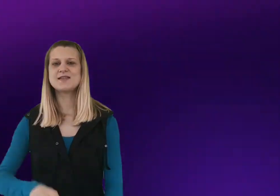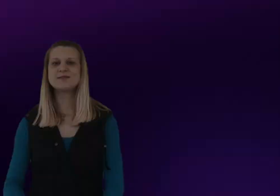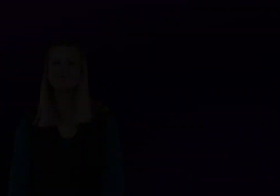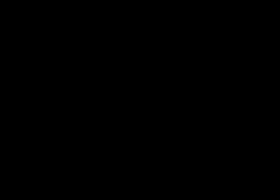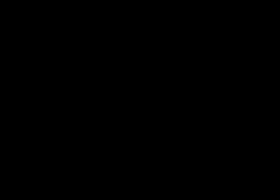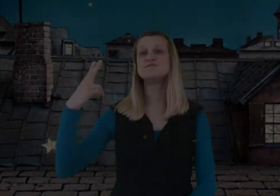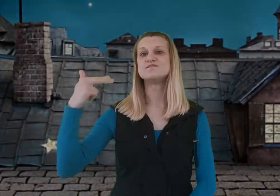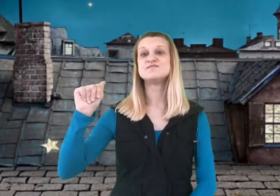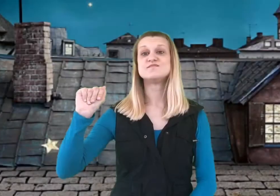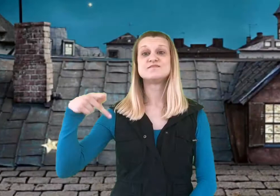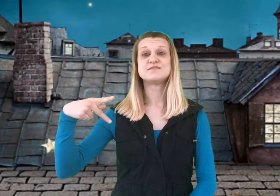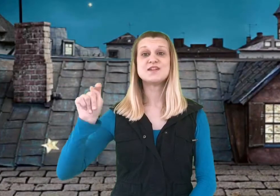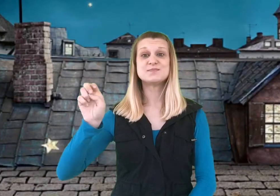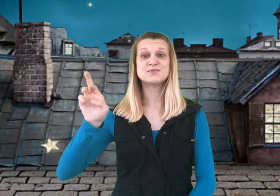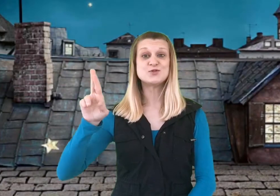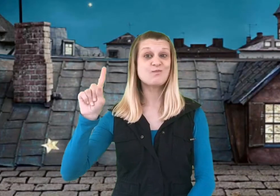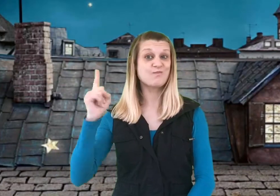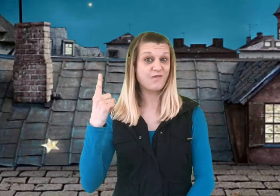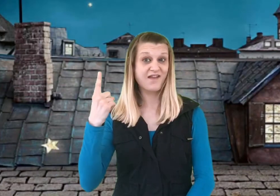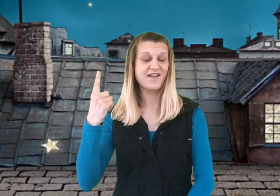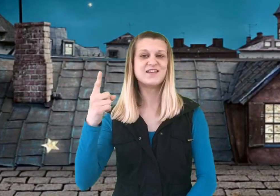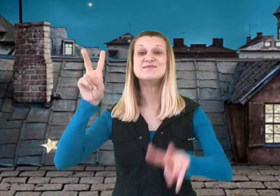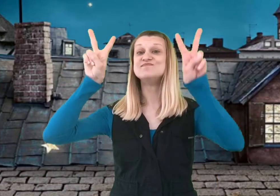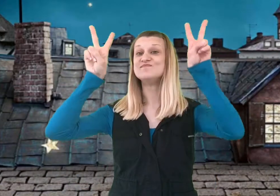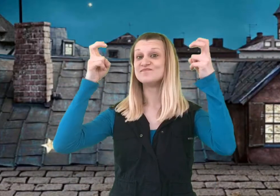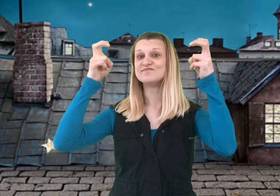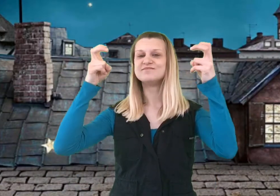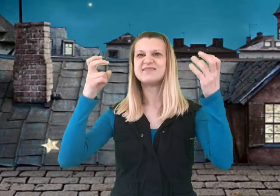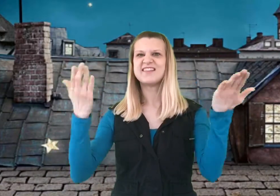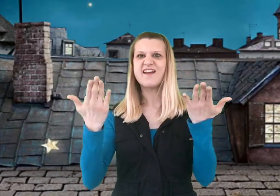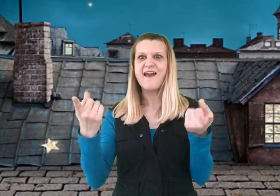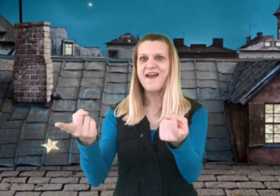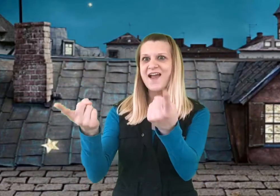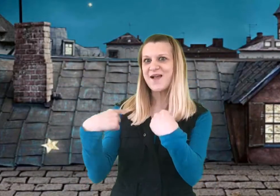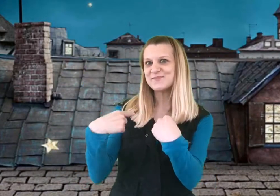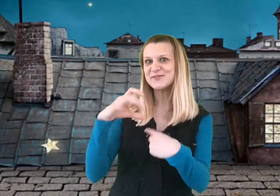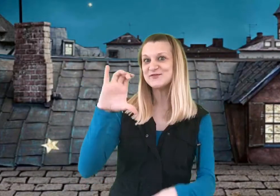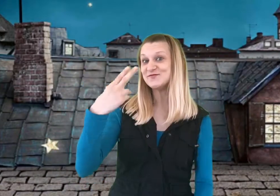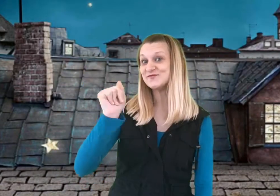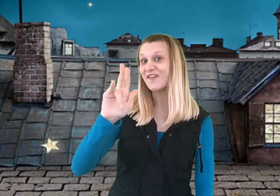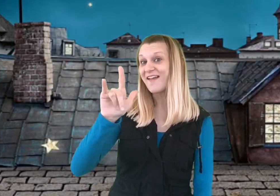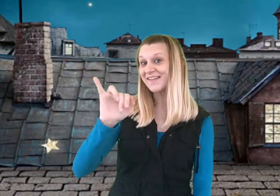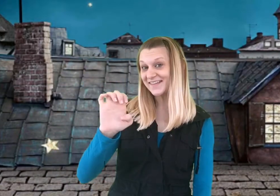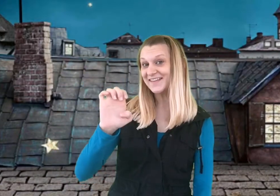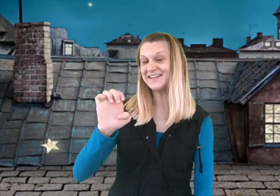Chapter 1: "Here Comes Charlie"